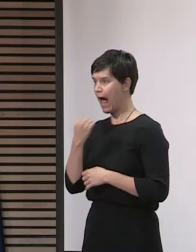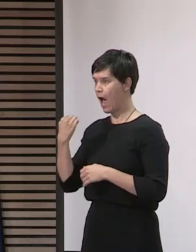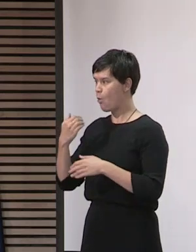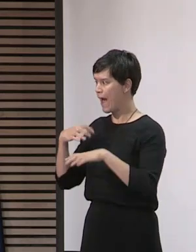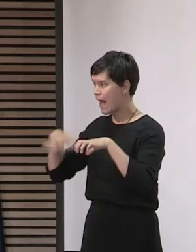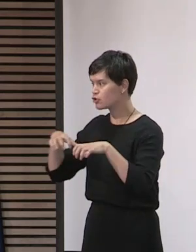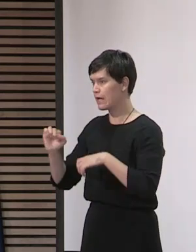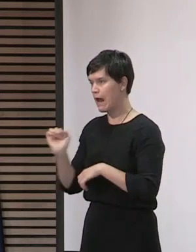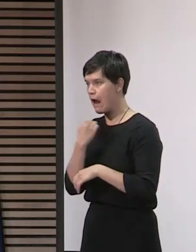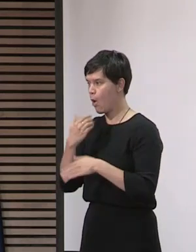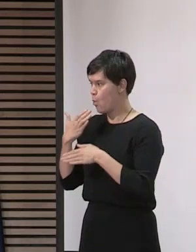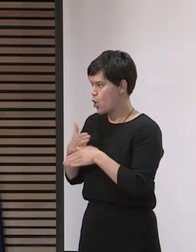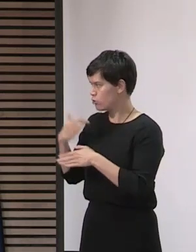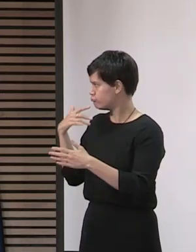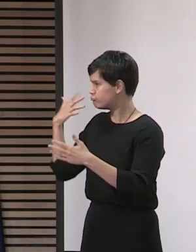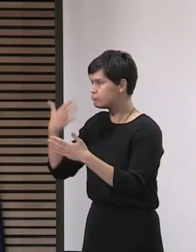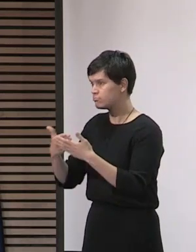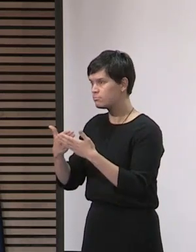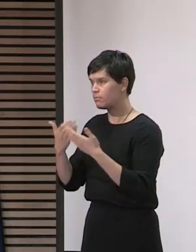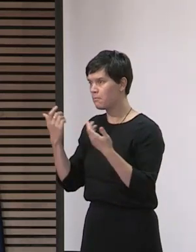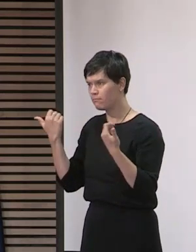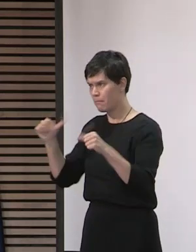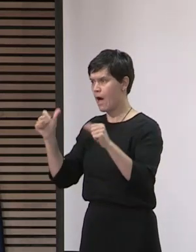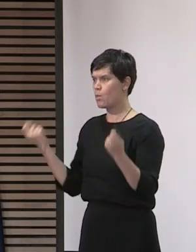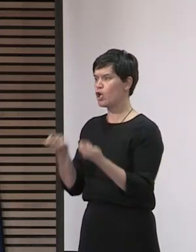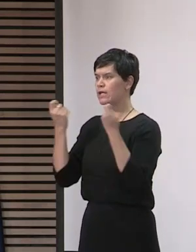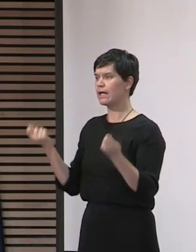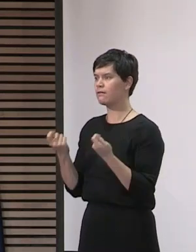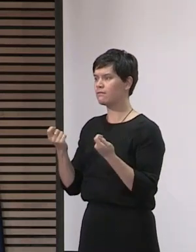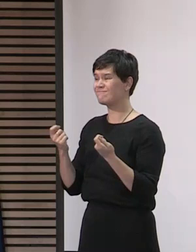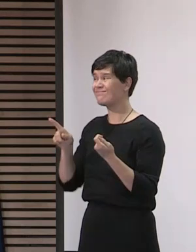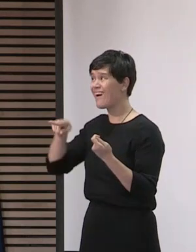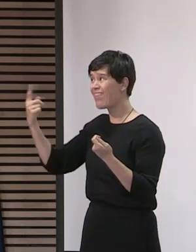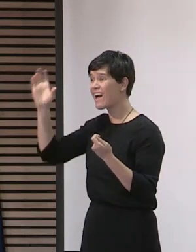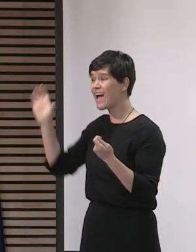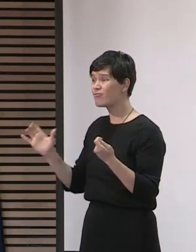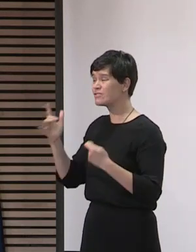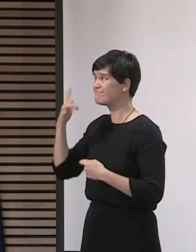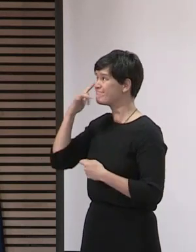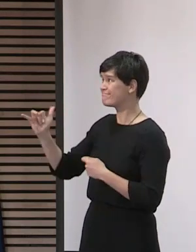the virus, and highlights we can now make choices many others can't. In fact, the